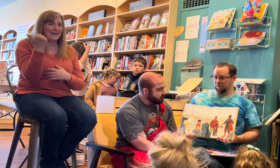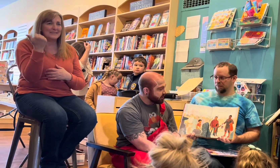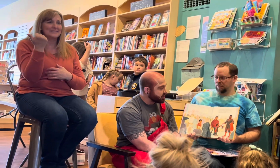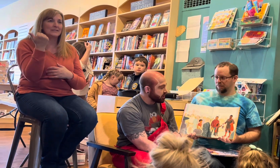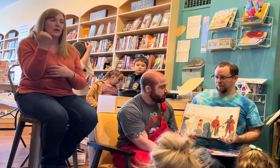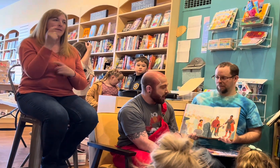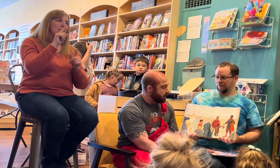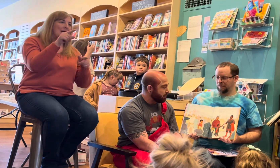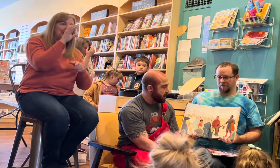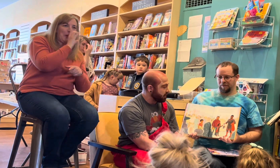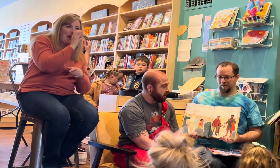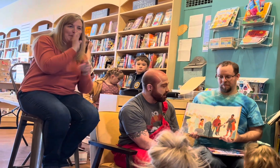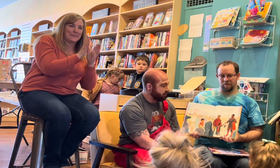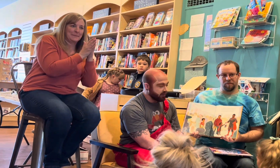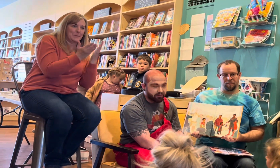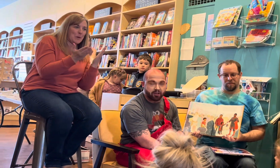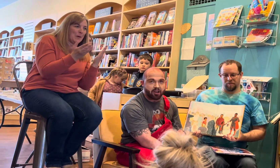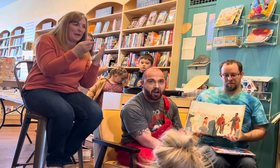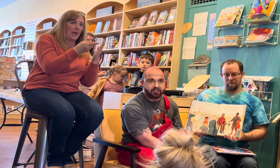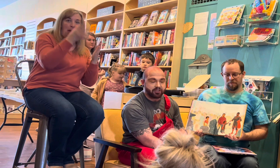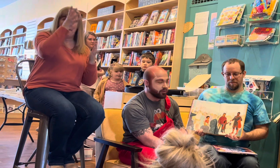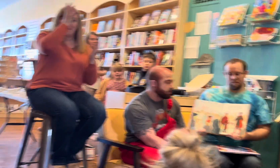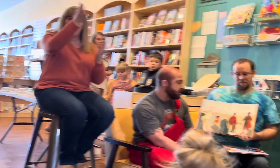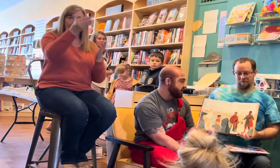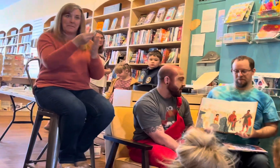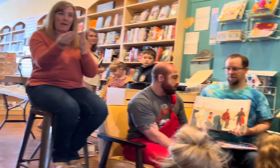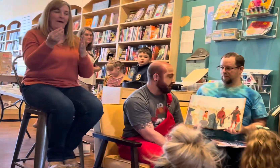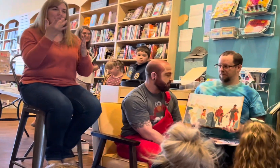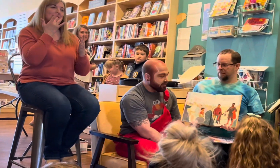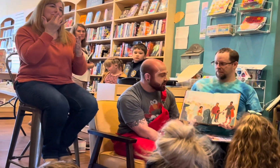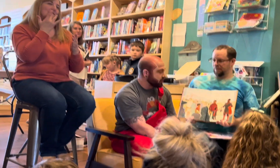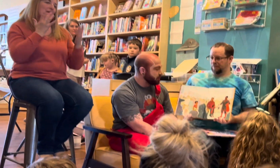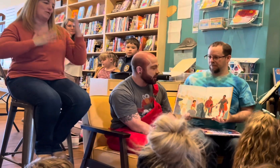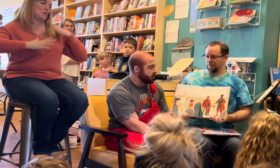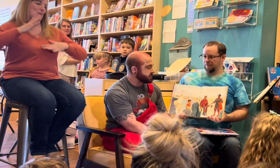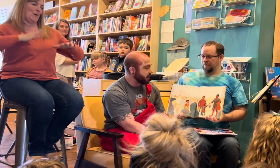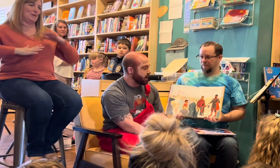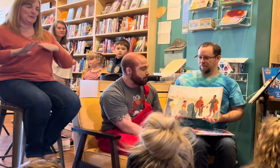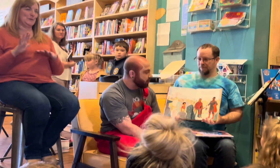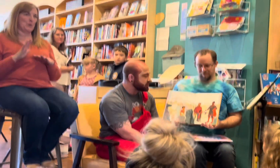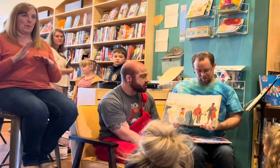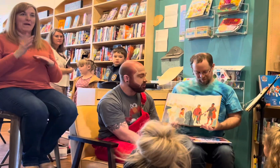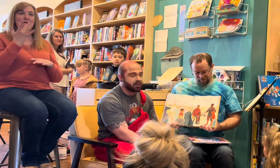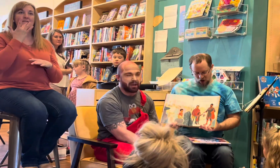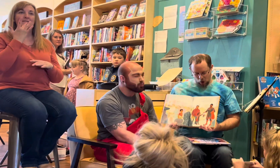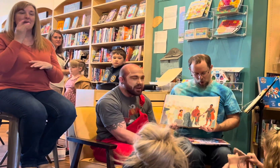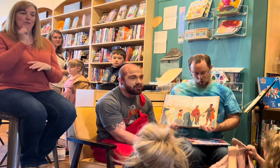convention, Papa bought me my favorite costume. My favorite superhero signed my poster using my real